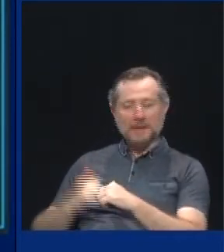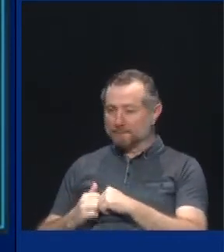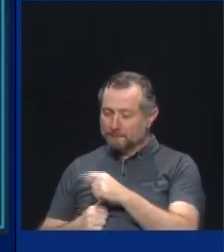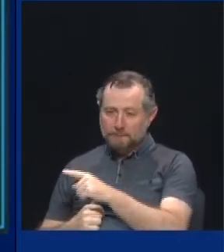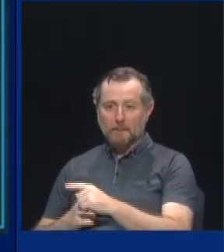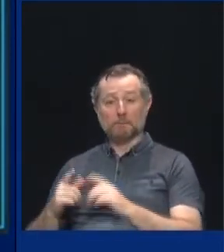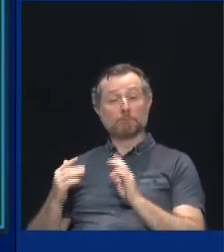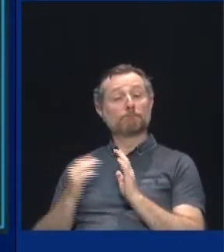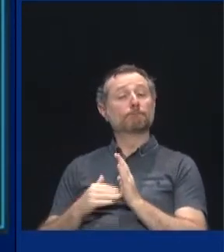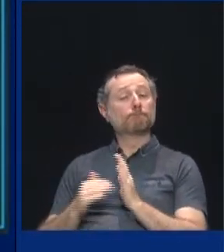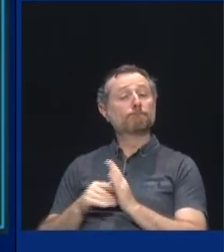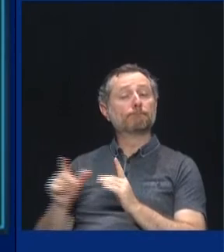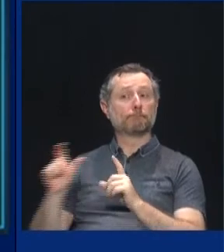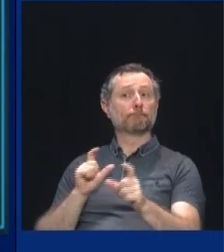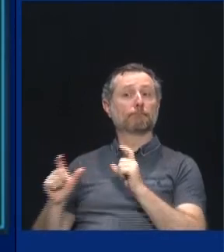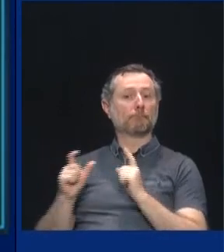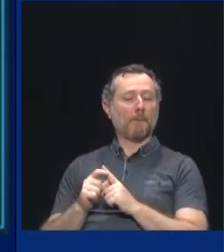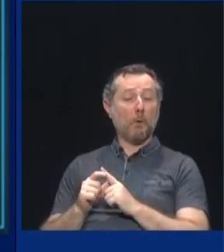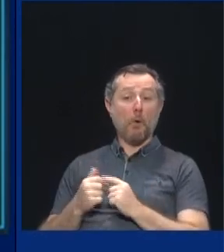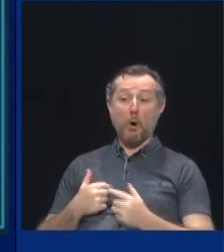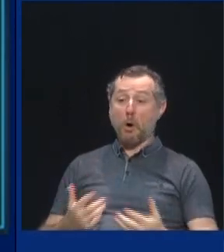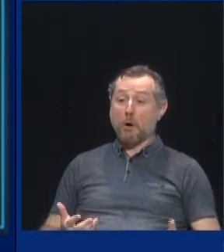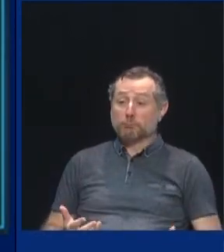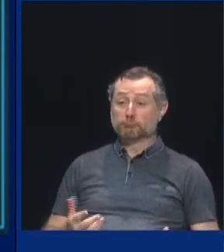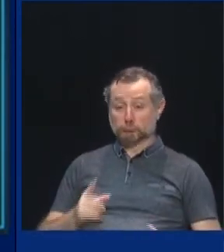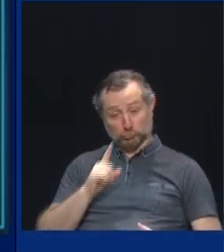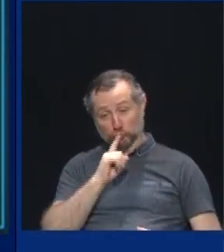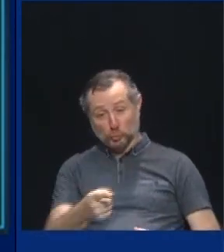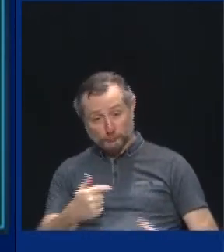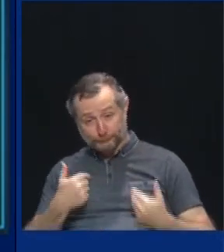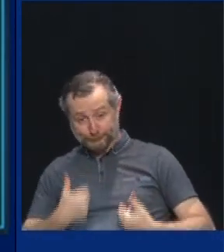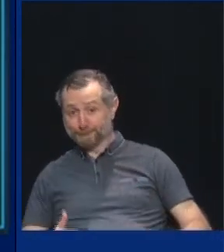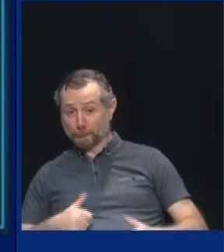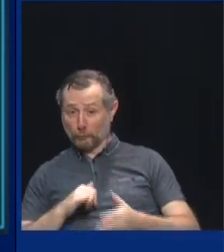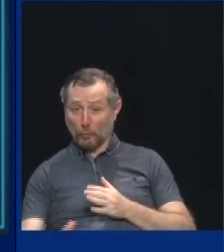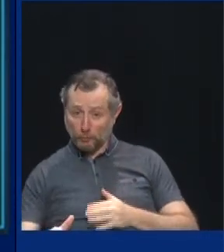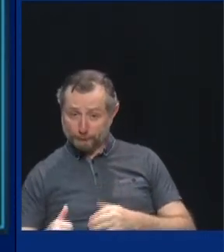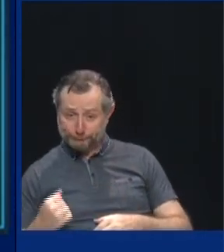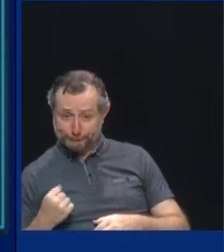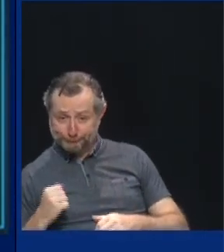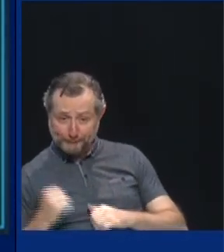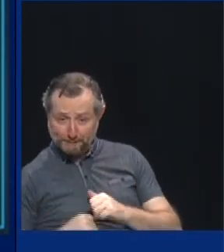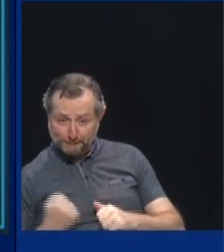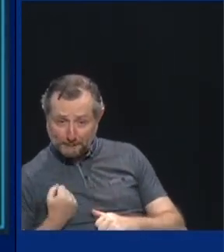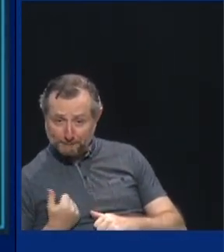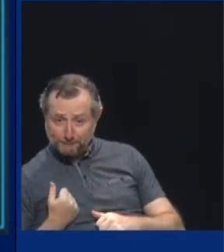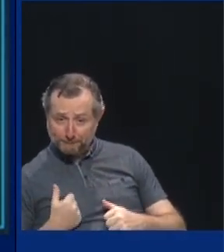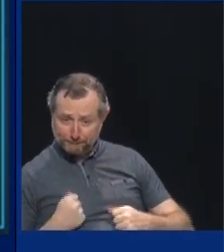NEW YORK AND THEY WOULD SAY OH YOU NEW YORKERS, YOU GUYS ARE TOUGH.